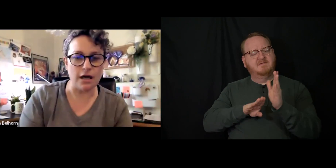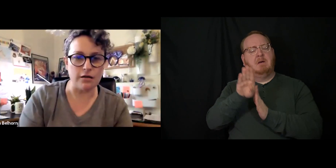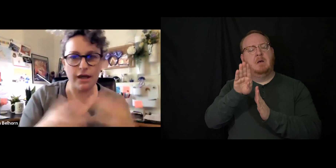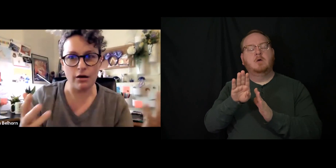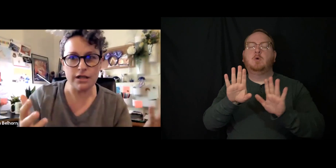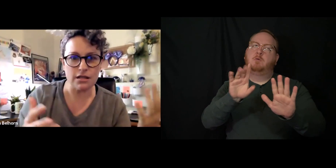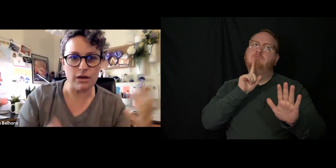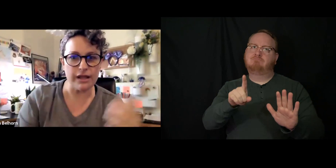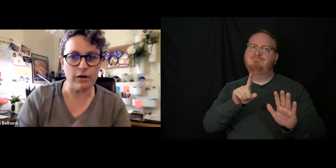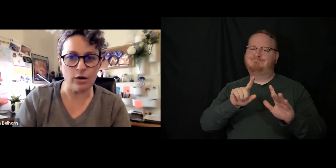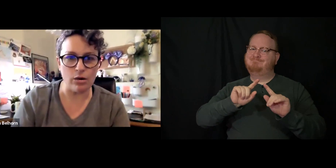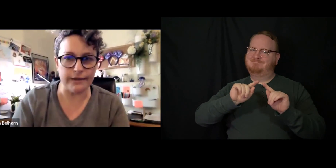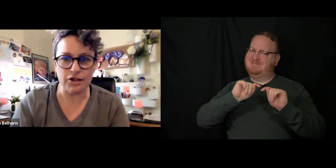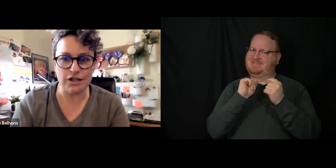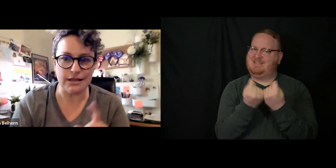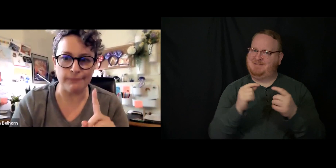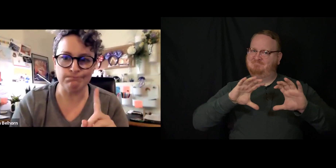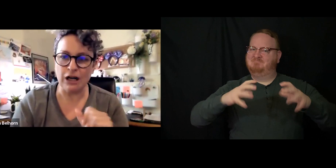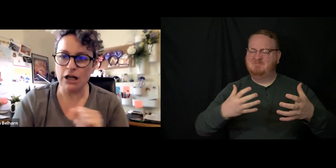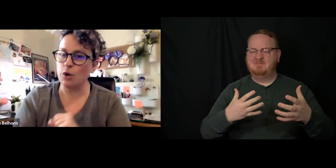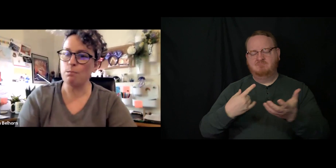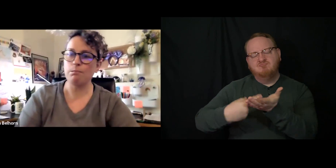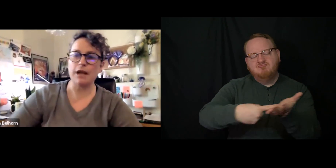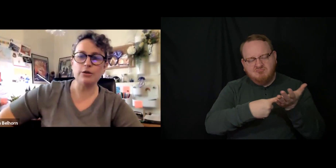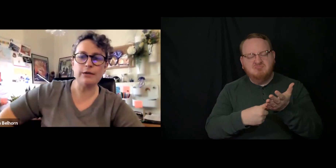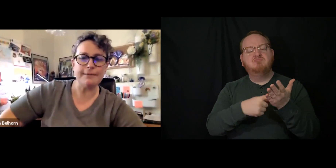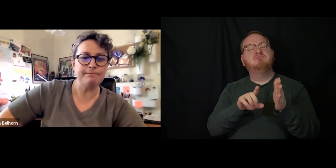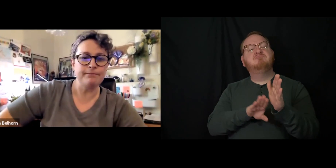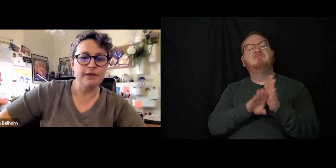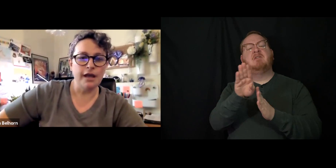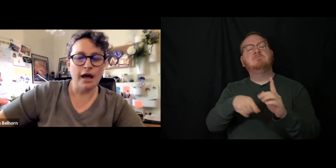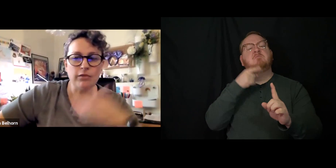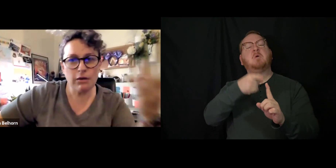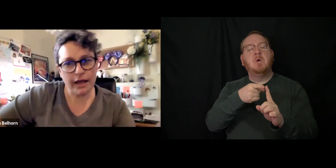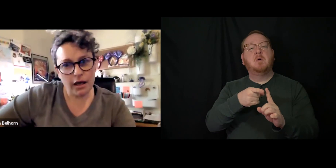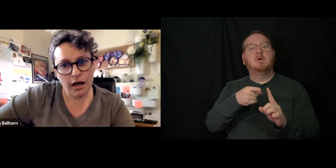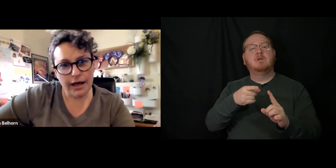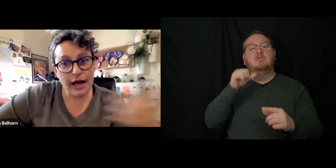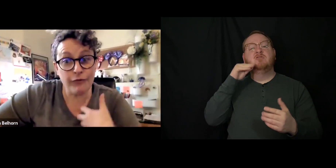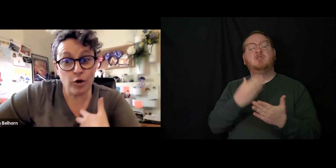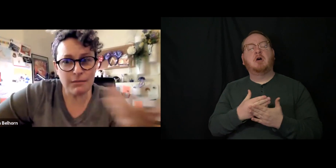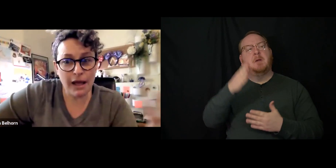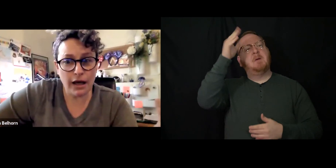daughter was that oh this is really great goal and then she's like, "nope not doing it". And we were like of course I'm like